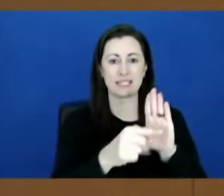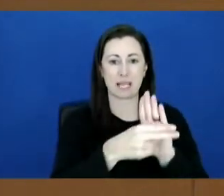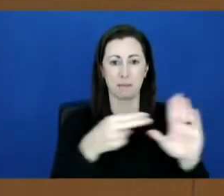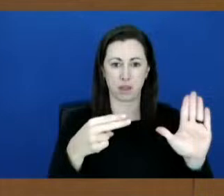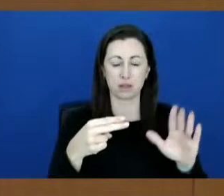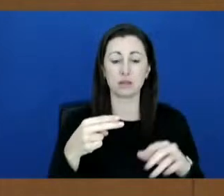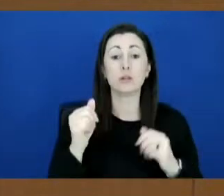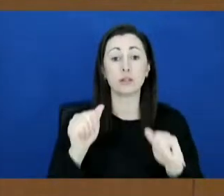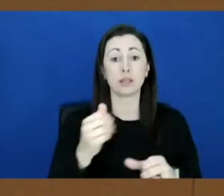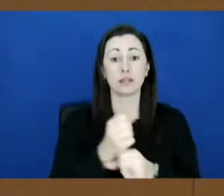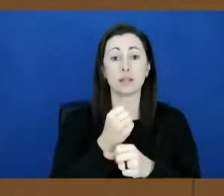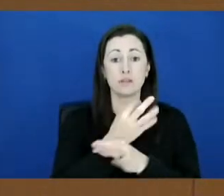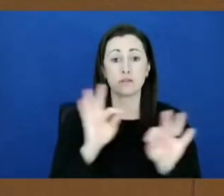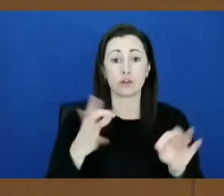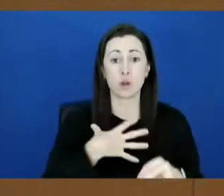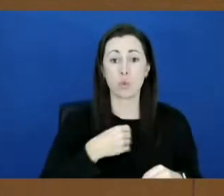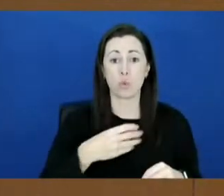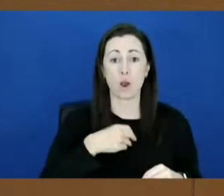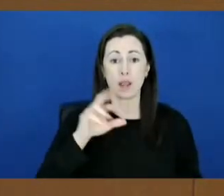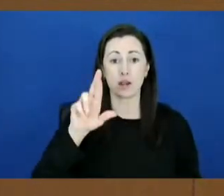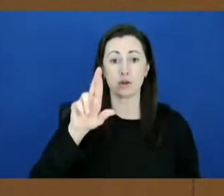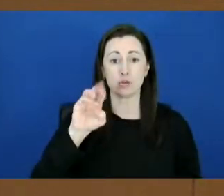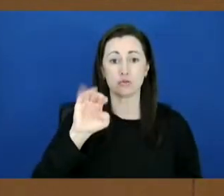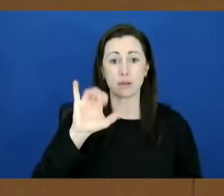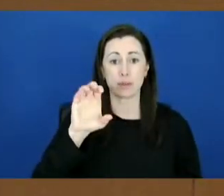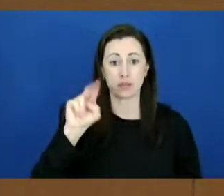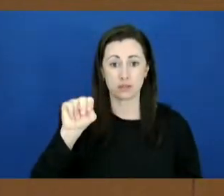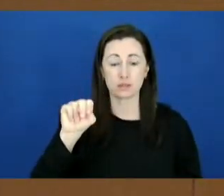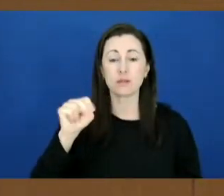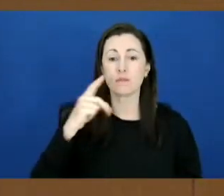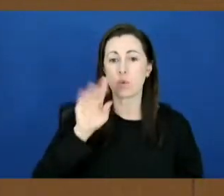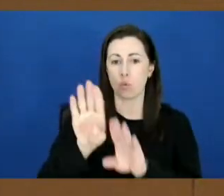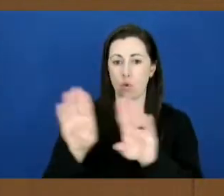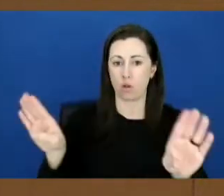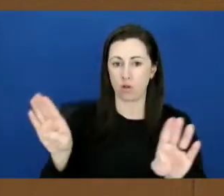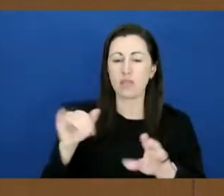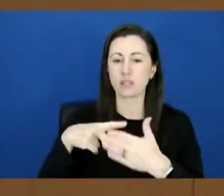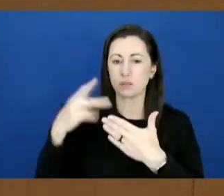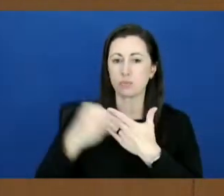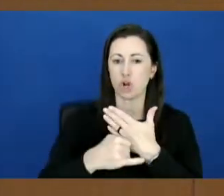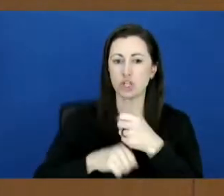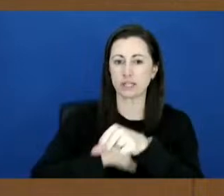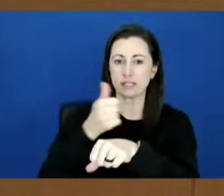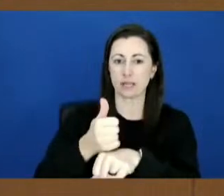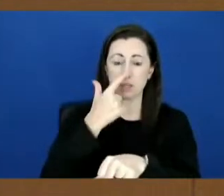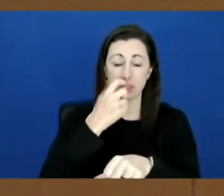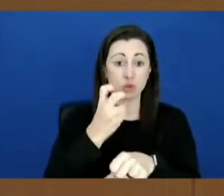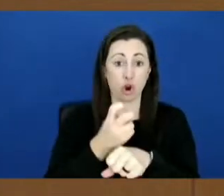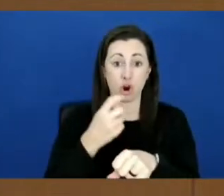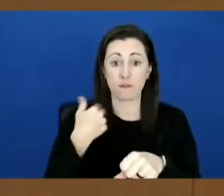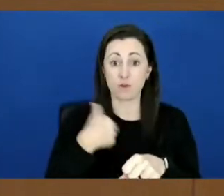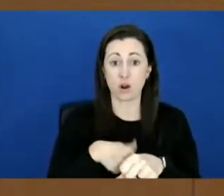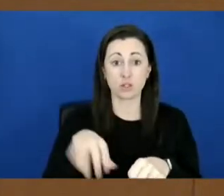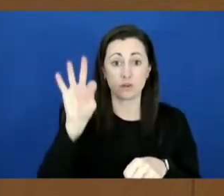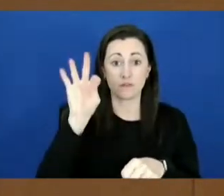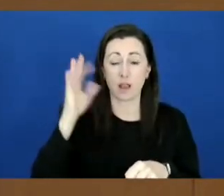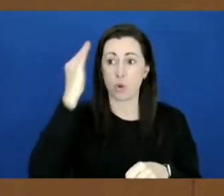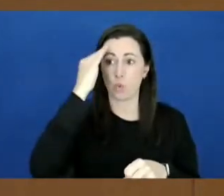YOU CAN GET A FREE WHITE RIBBON FOR YOUR DOOR OR YOUR WALL FROM THE WHITE RIBBON PROJECT, AN